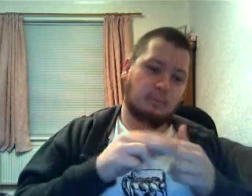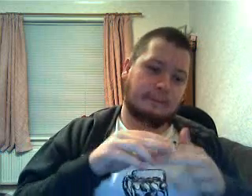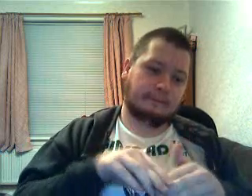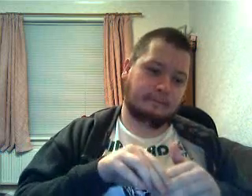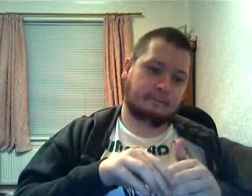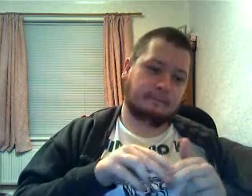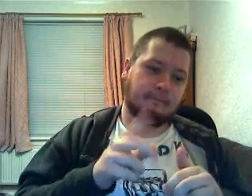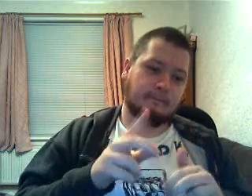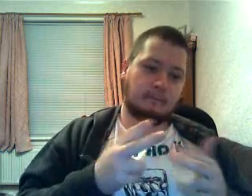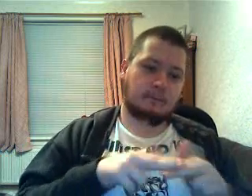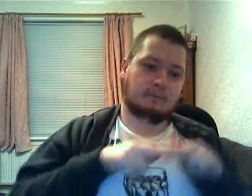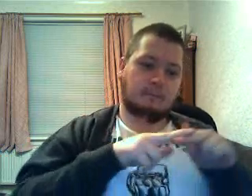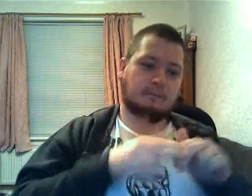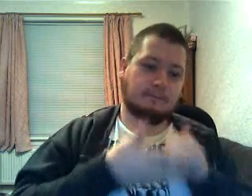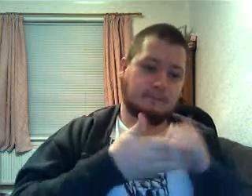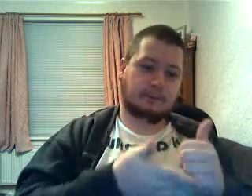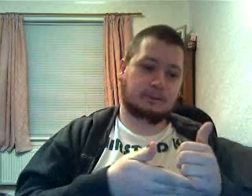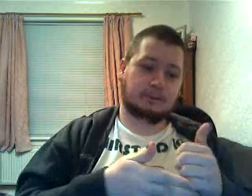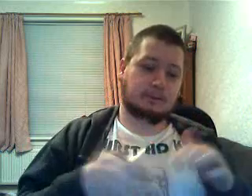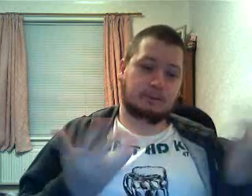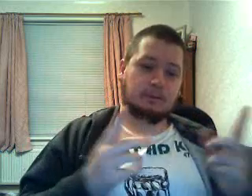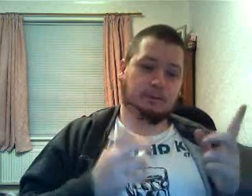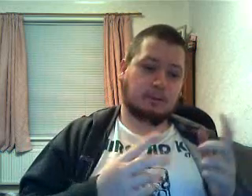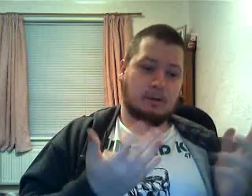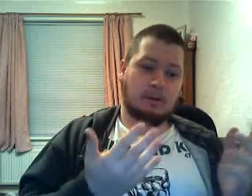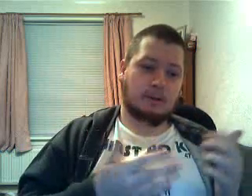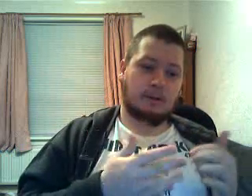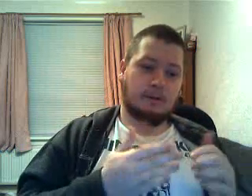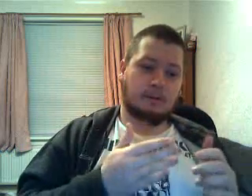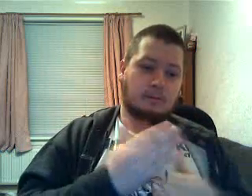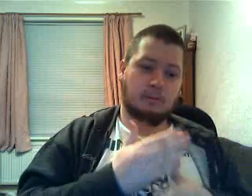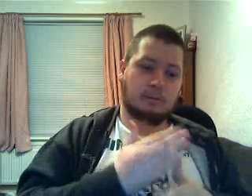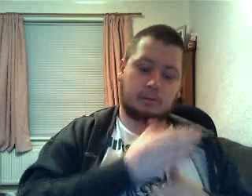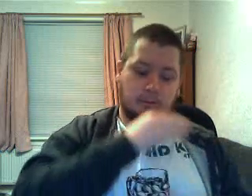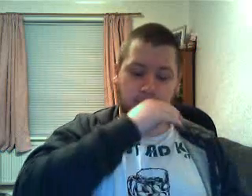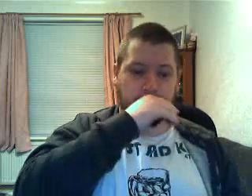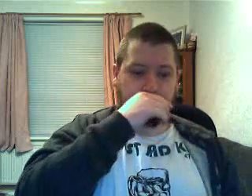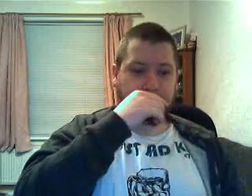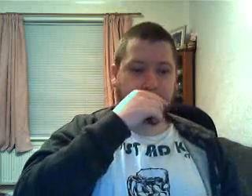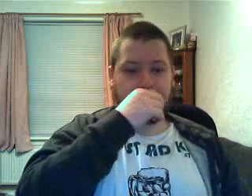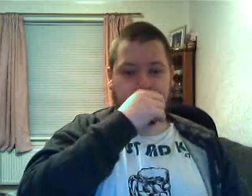Or, from friends or family helps - whichever works